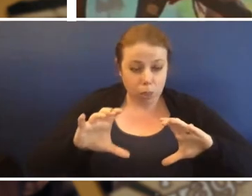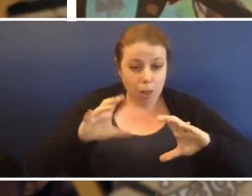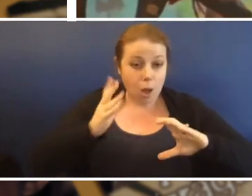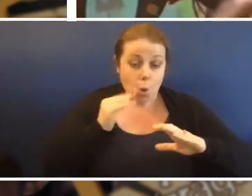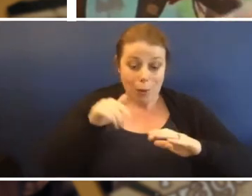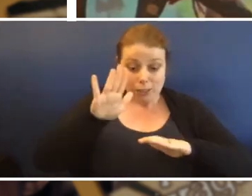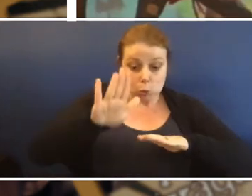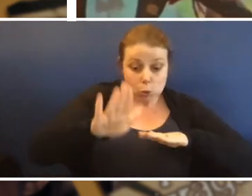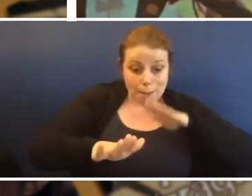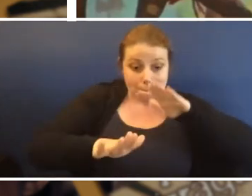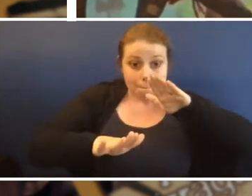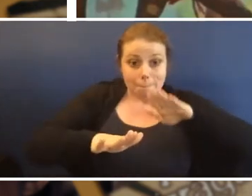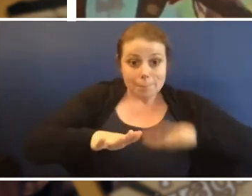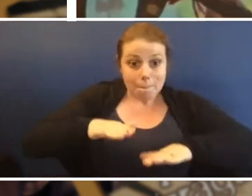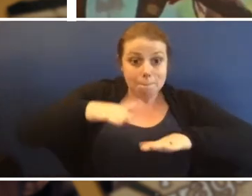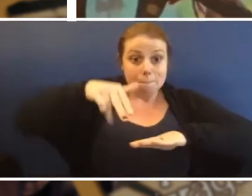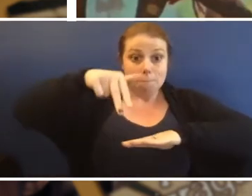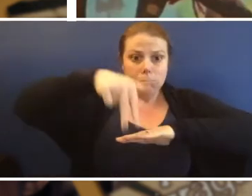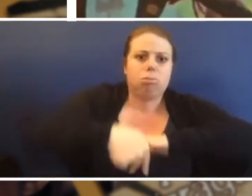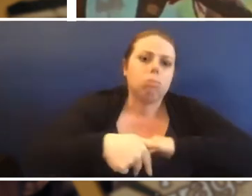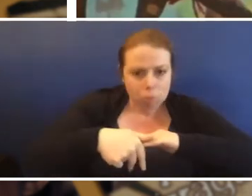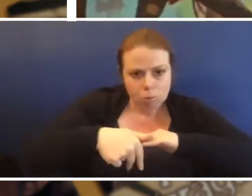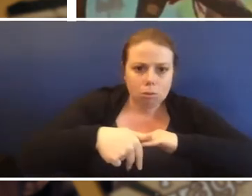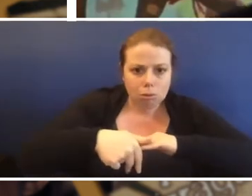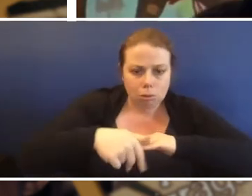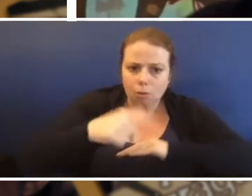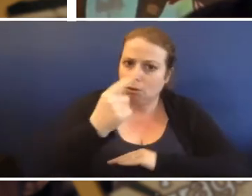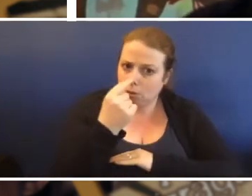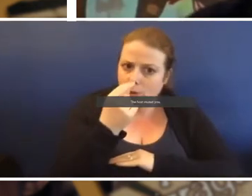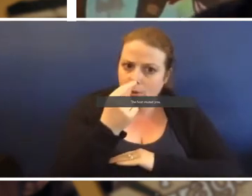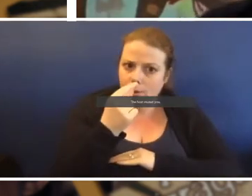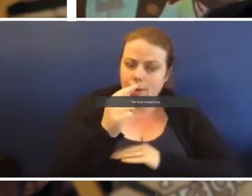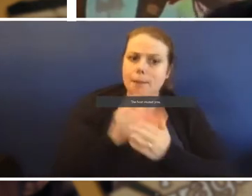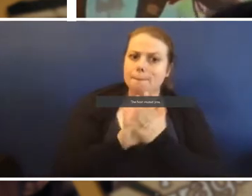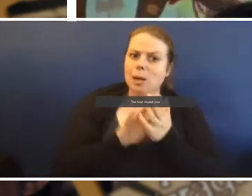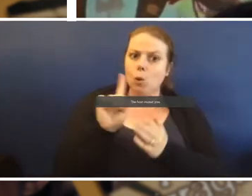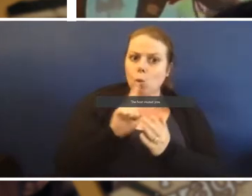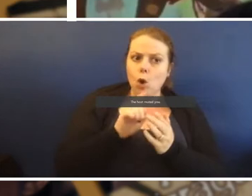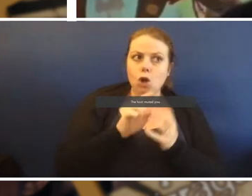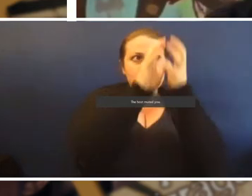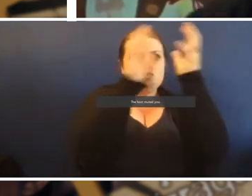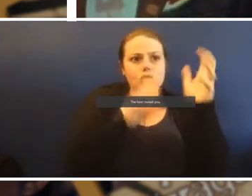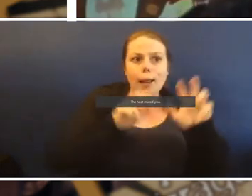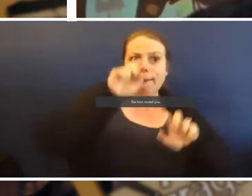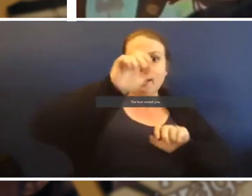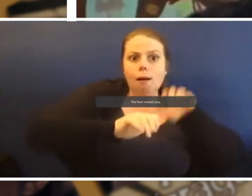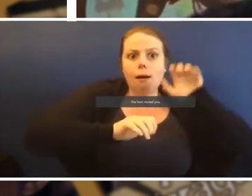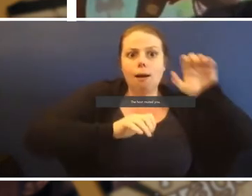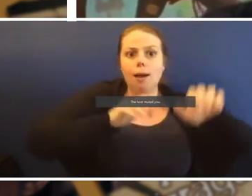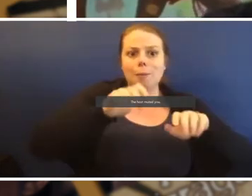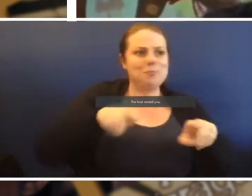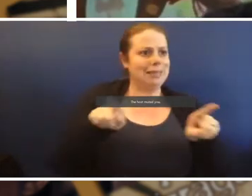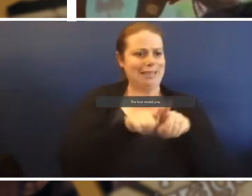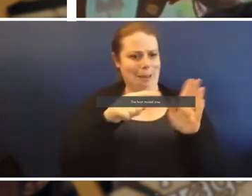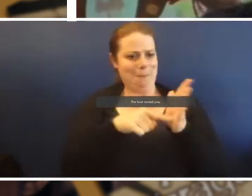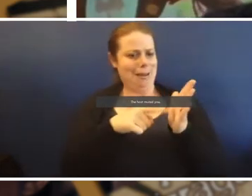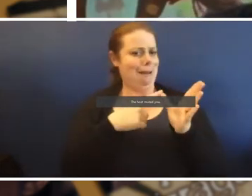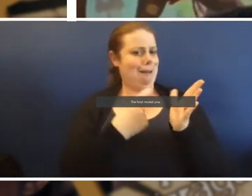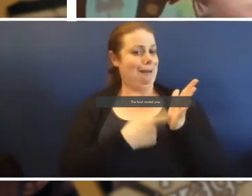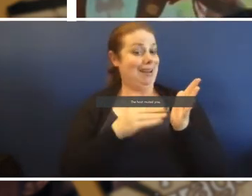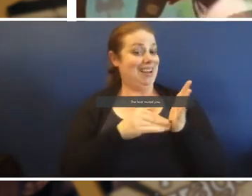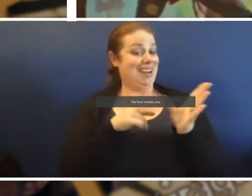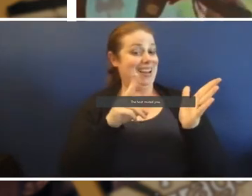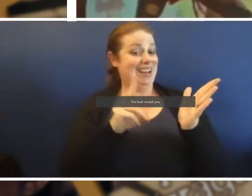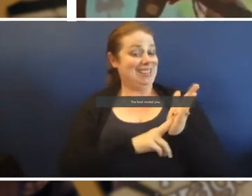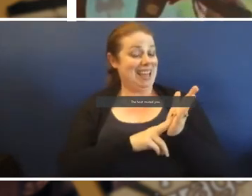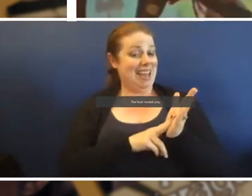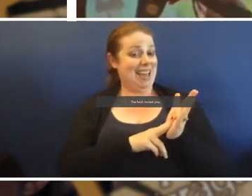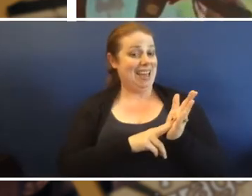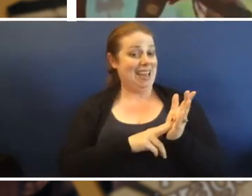sink down. So what you have to do is you have to climb up in the tree and like Tarzan you've got